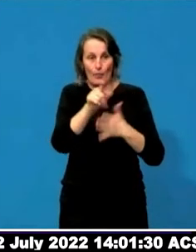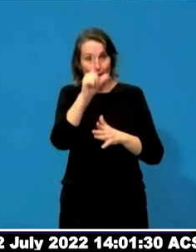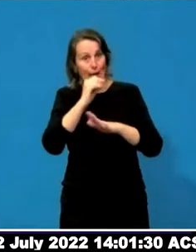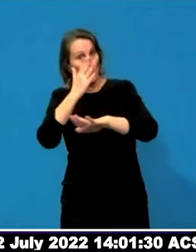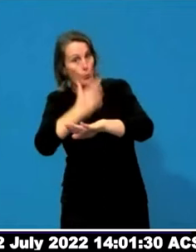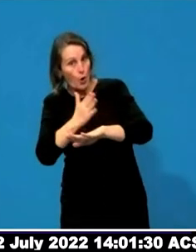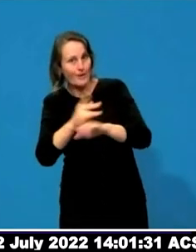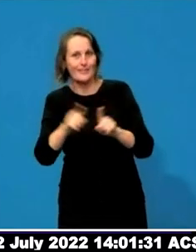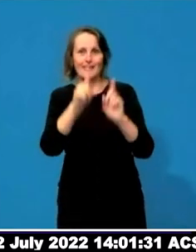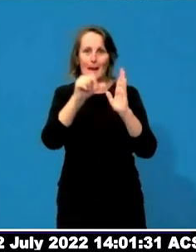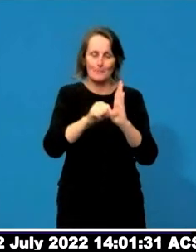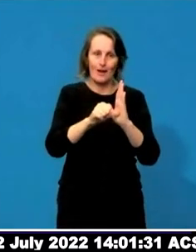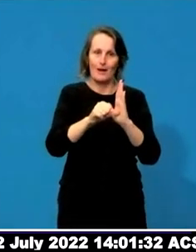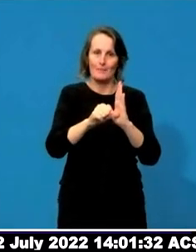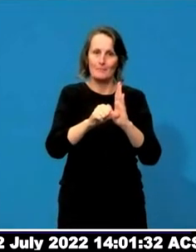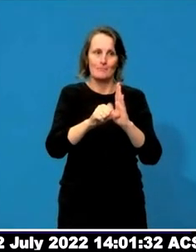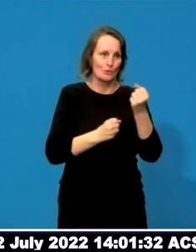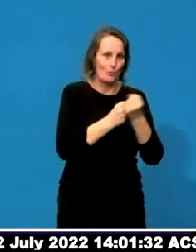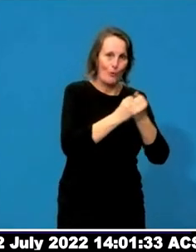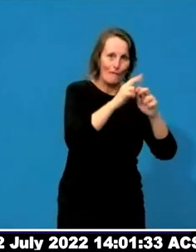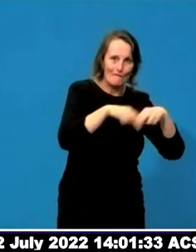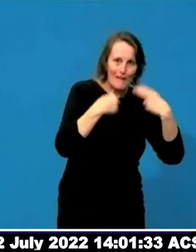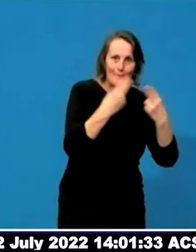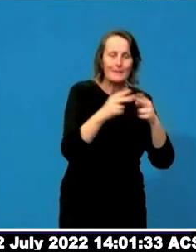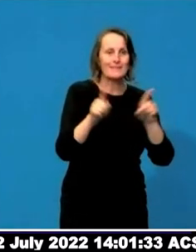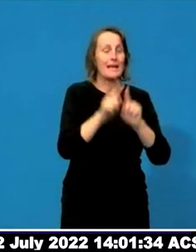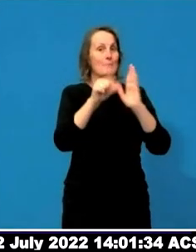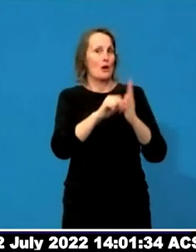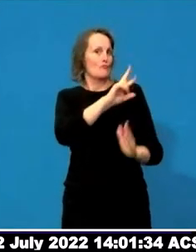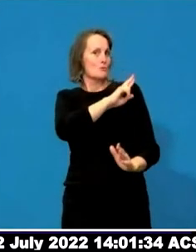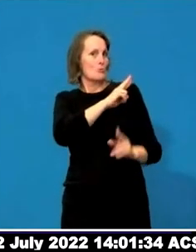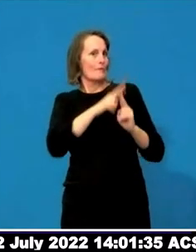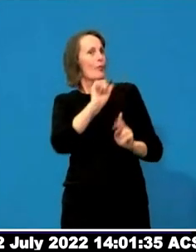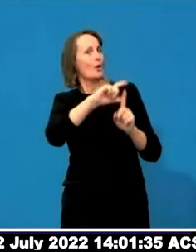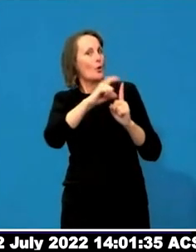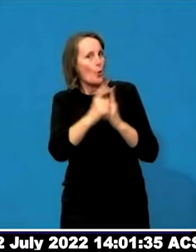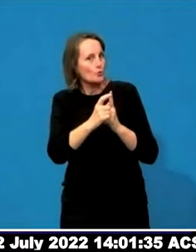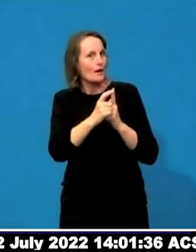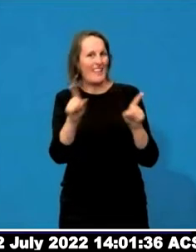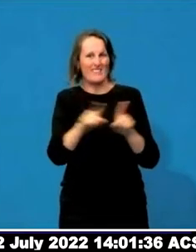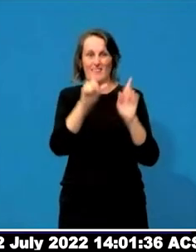and cultural obligations and still provide really good support for people with disability.